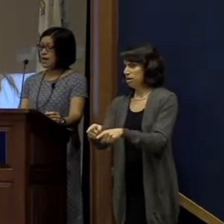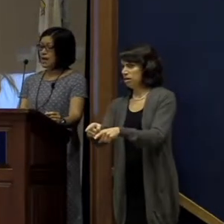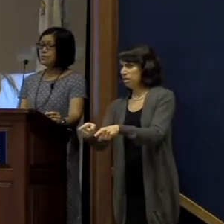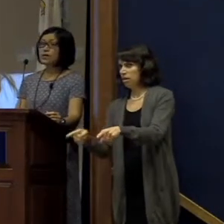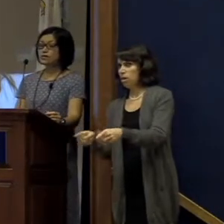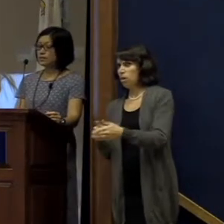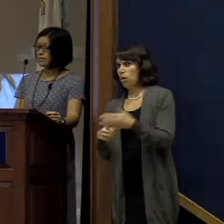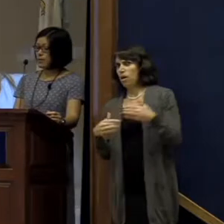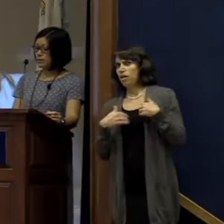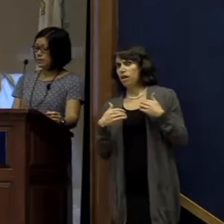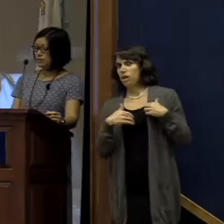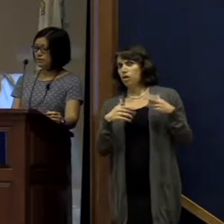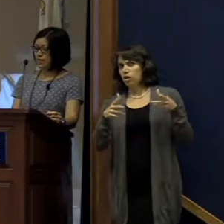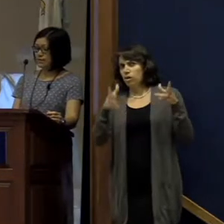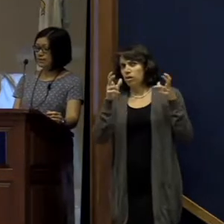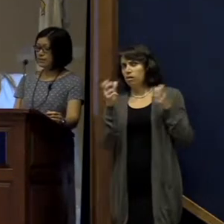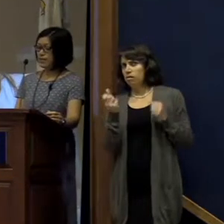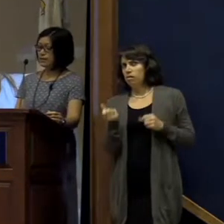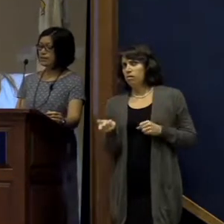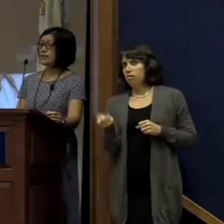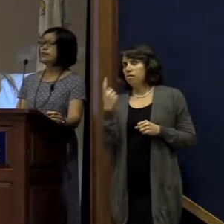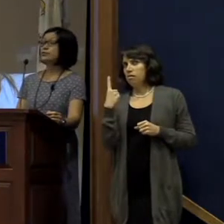What such modes of science communication can do?